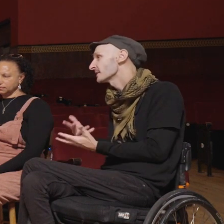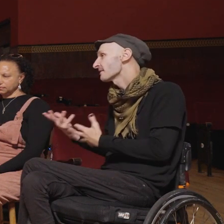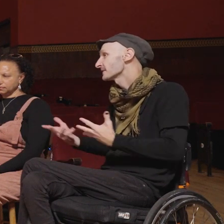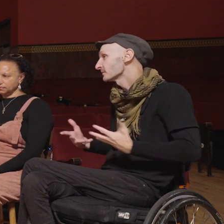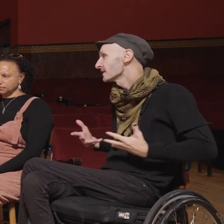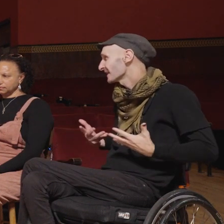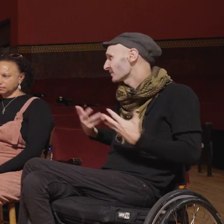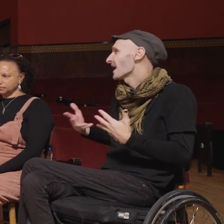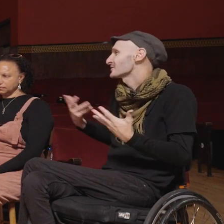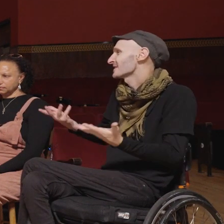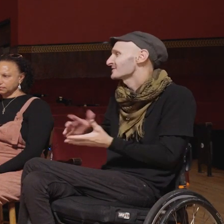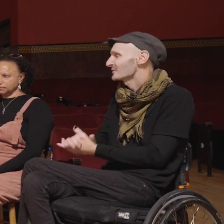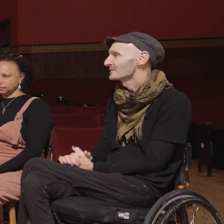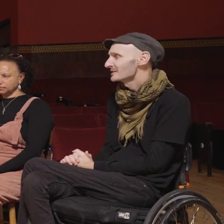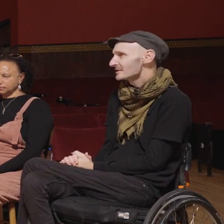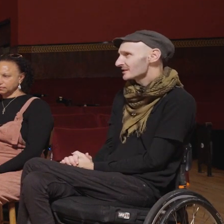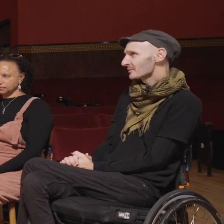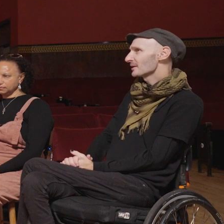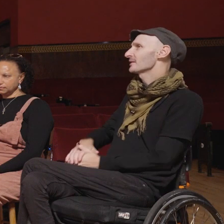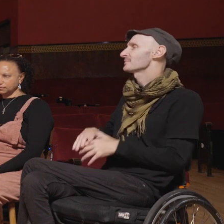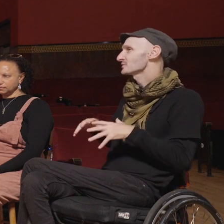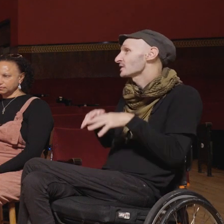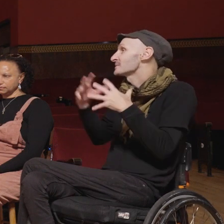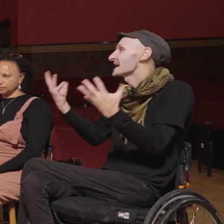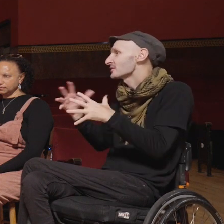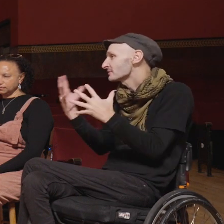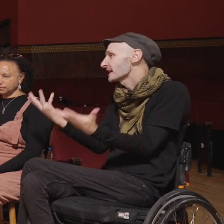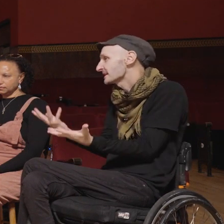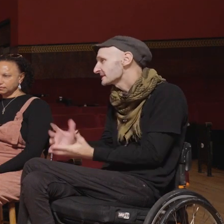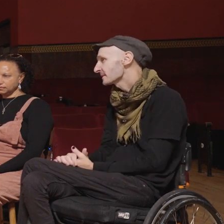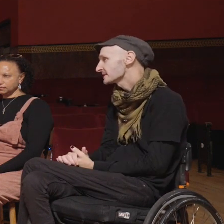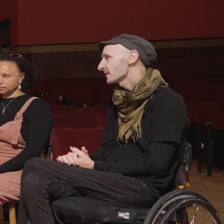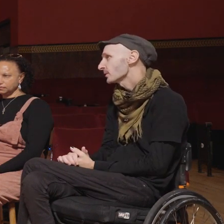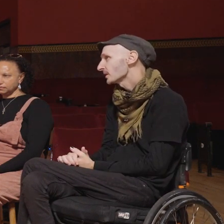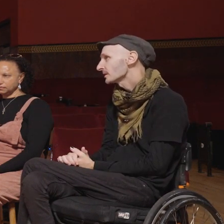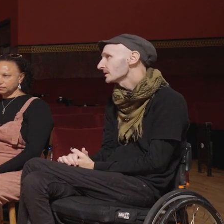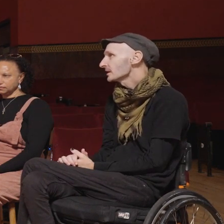For me, I feel that's what I try to obtain and create in the space that I work